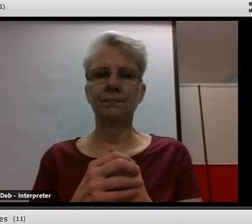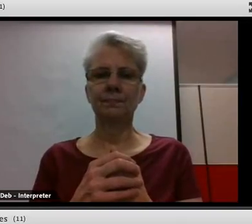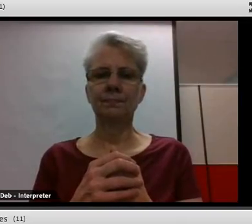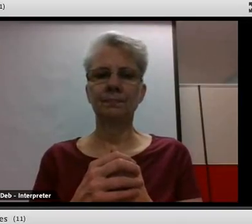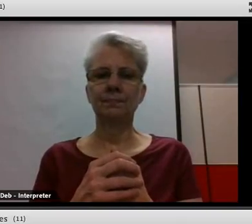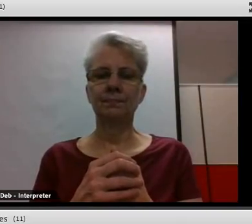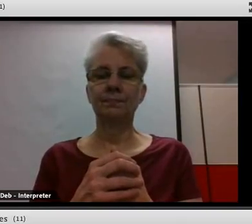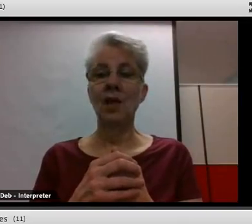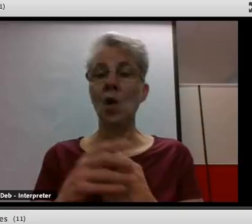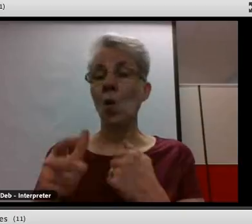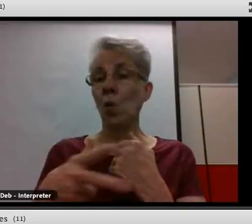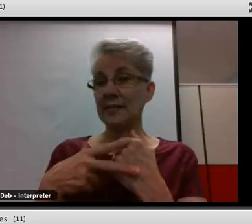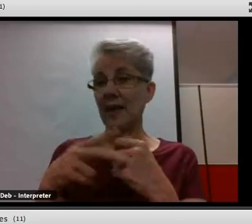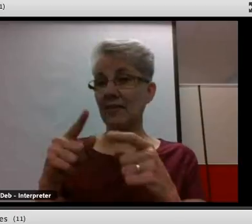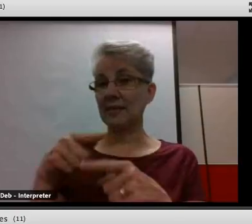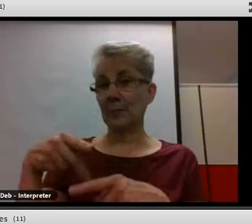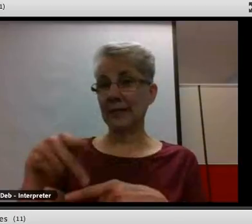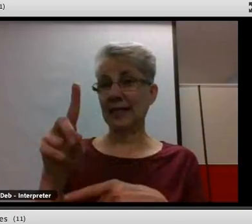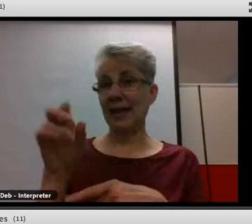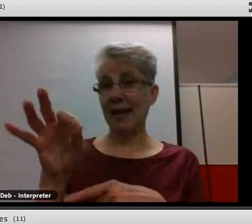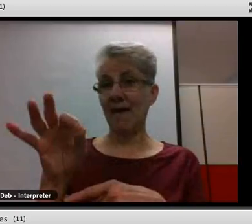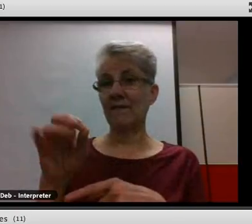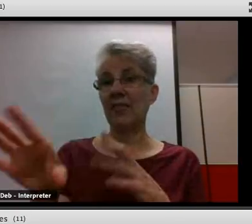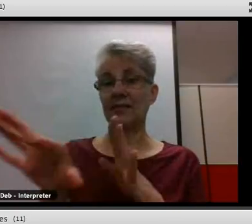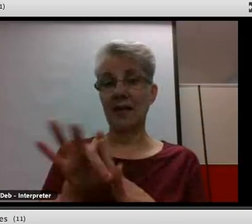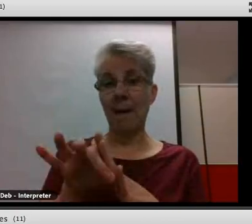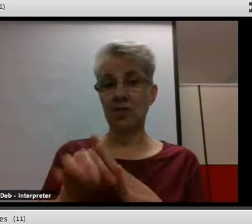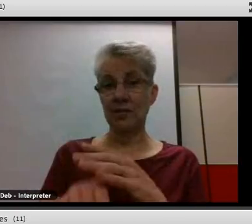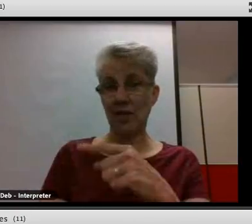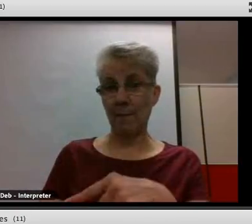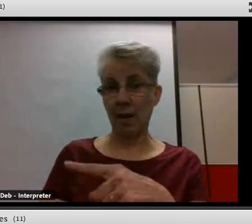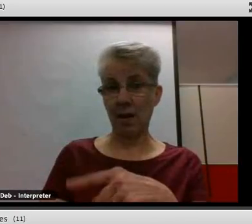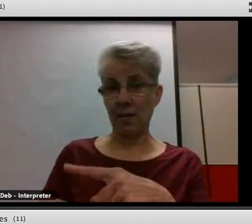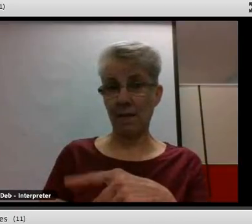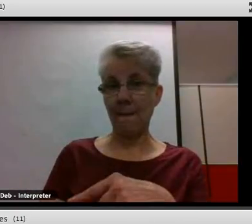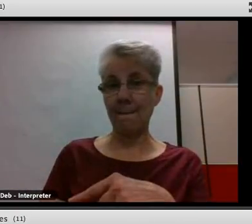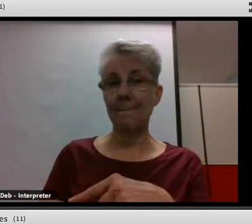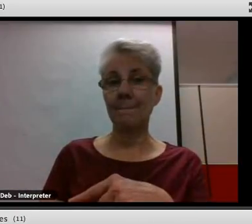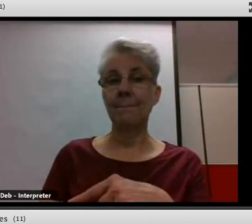something that tells people, "Hey, you made an error"